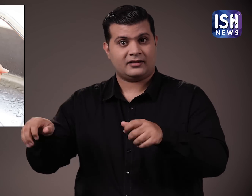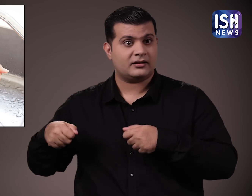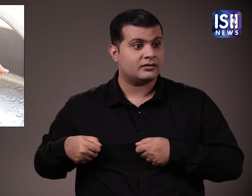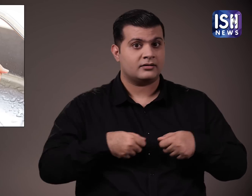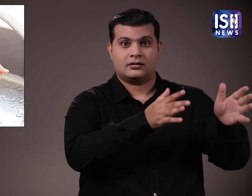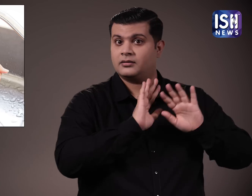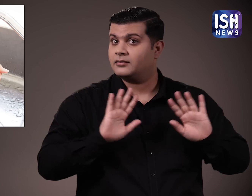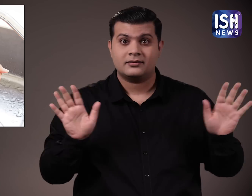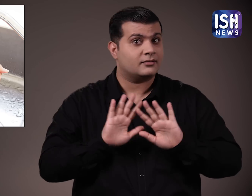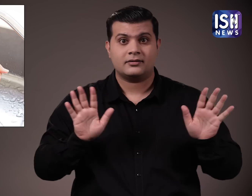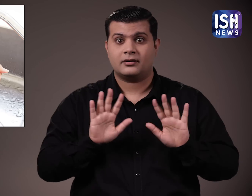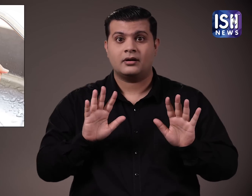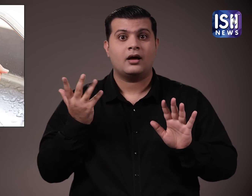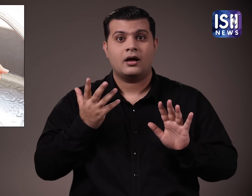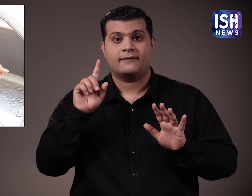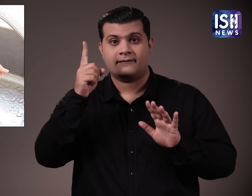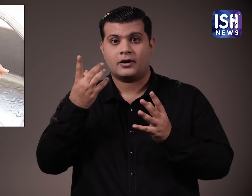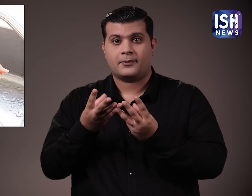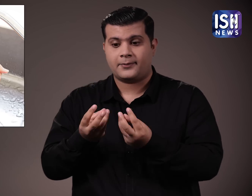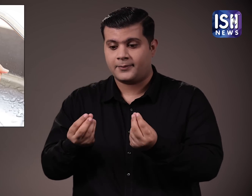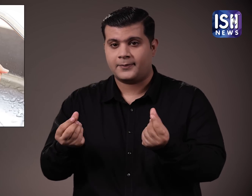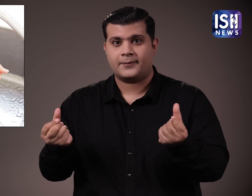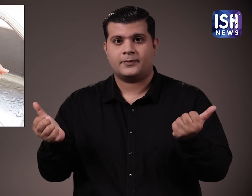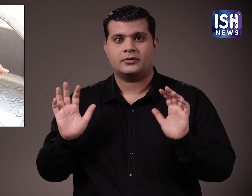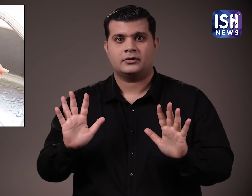Again after washing do not keep them in the fridge. Allow them to dry.